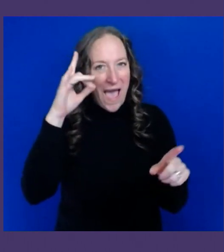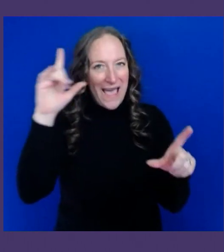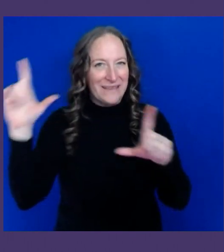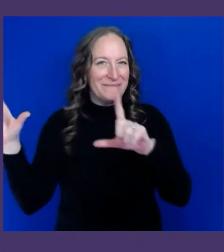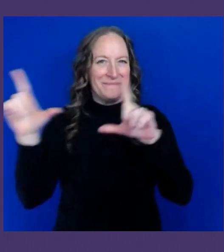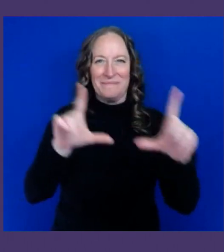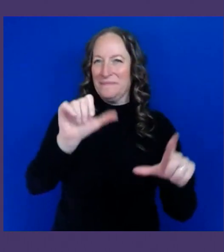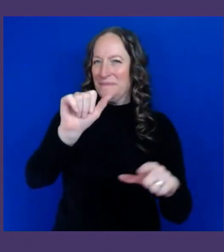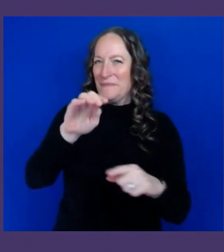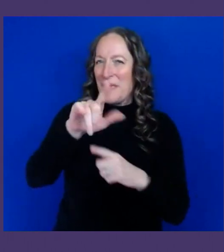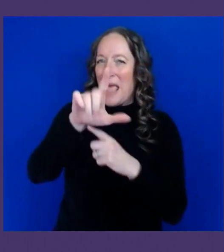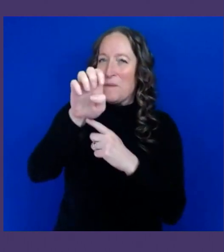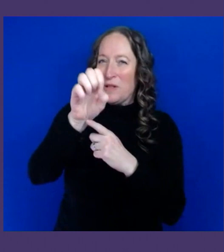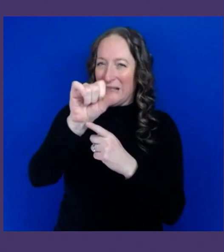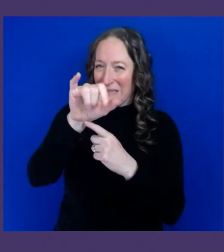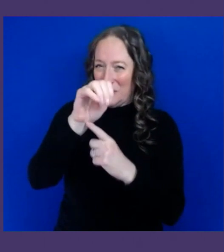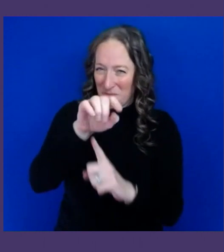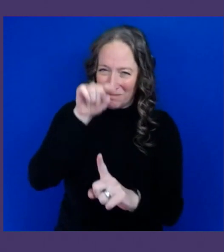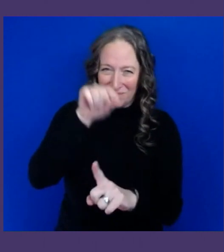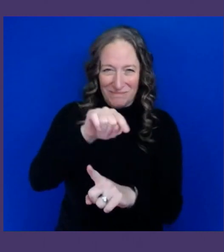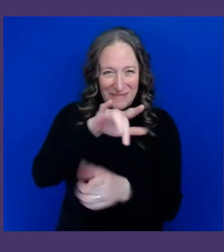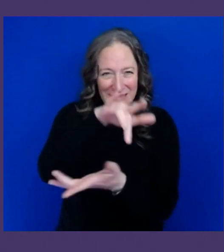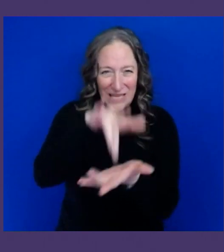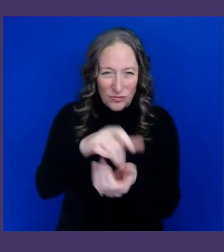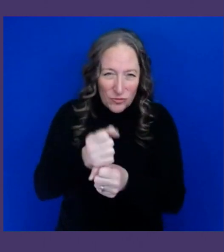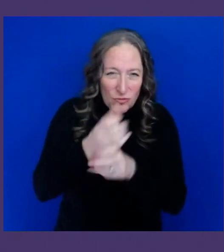the belief that disabled people are inherently lesser,